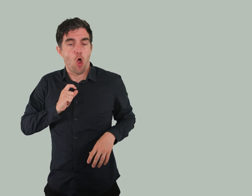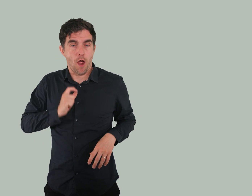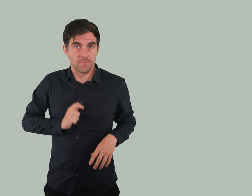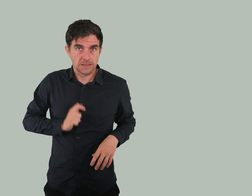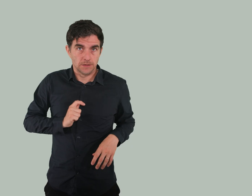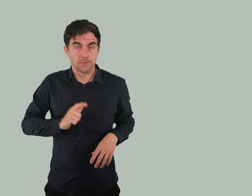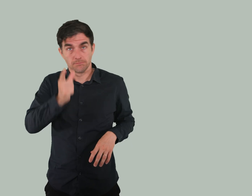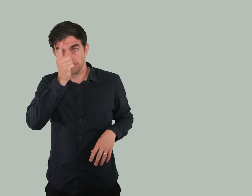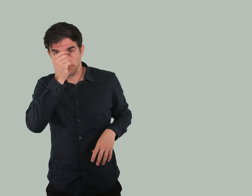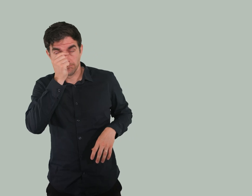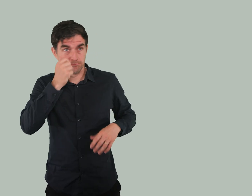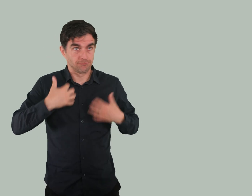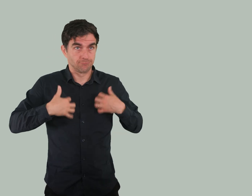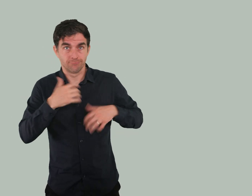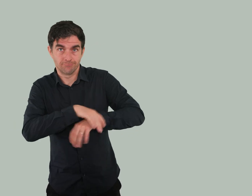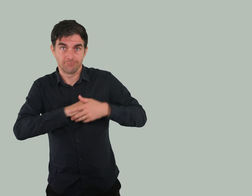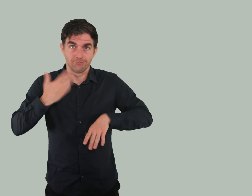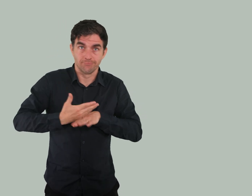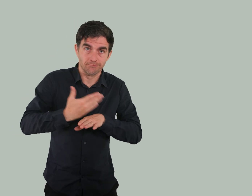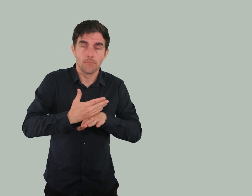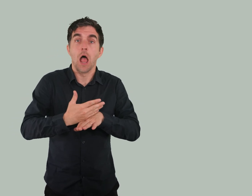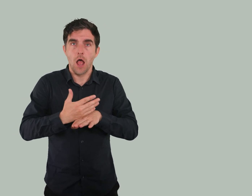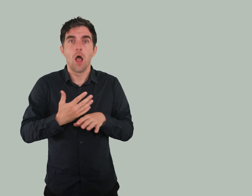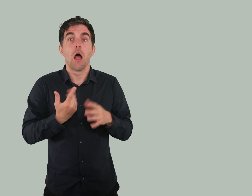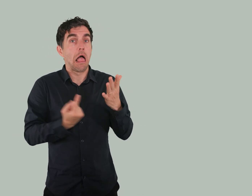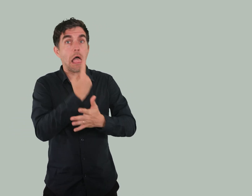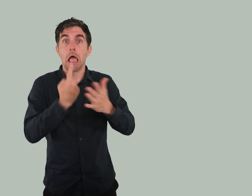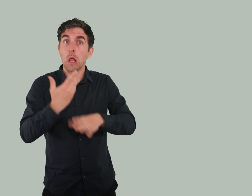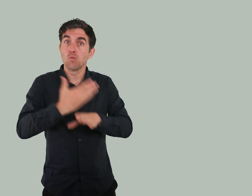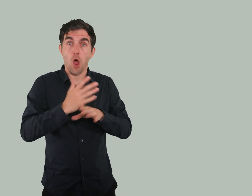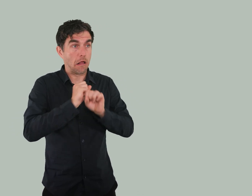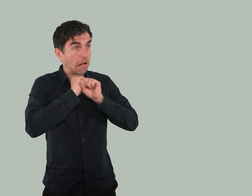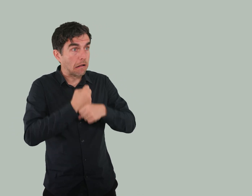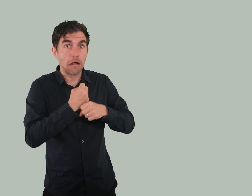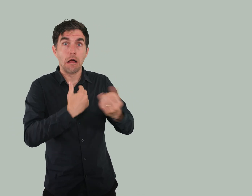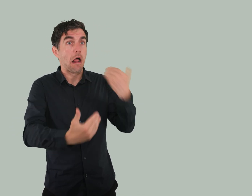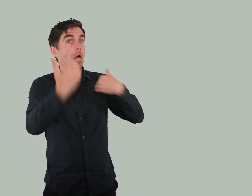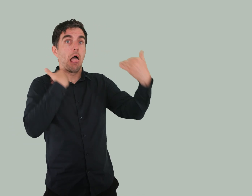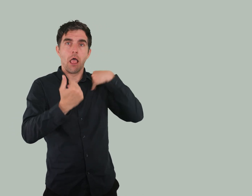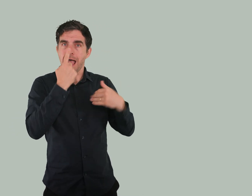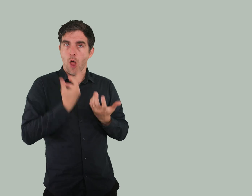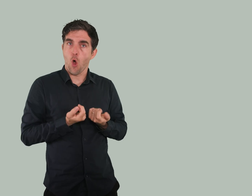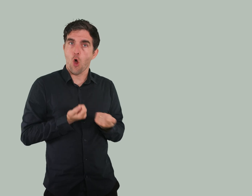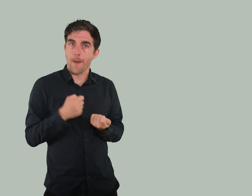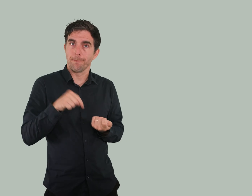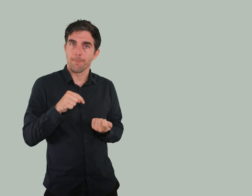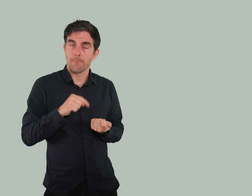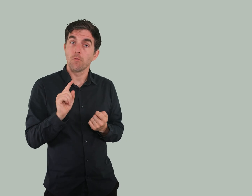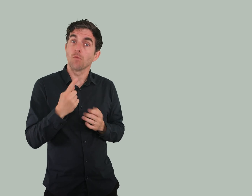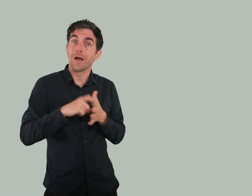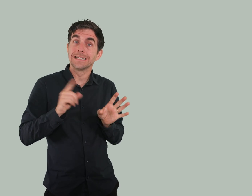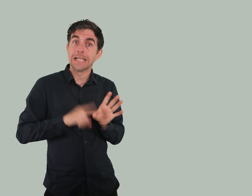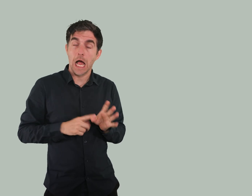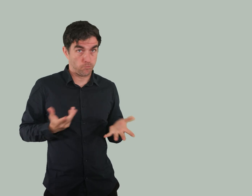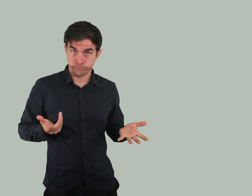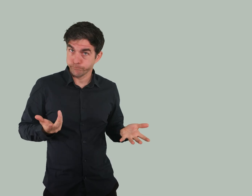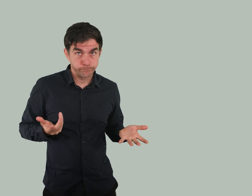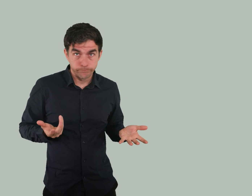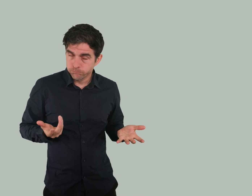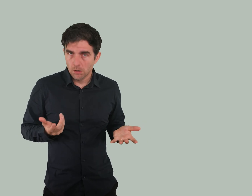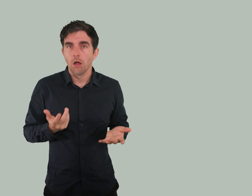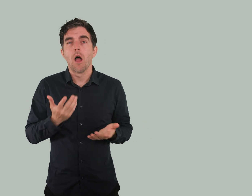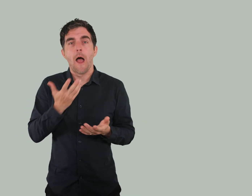confidence, reliability and the ability to cope with workplace demands from the first day.